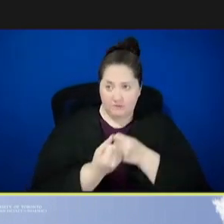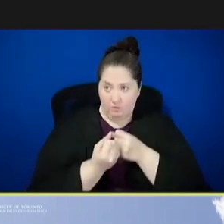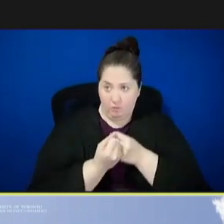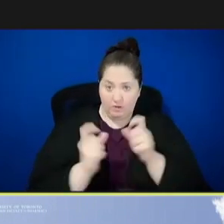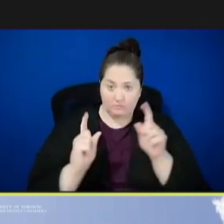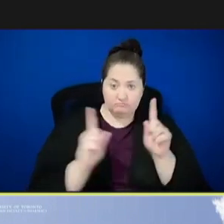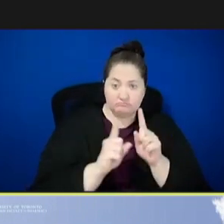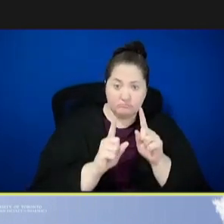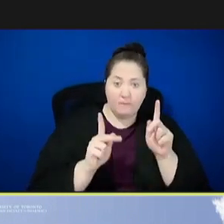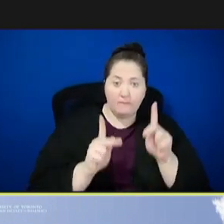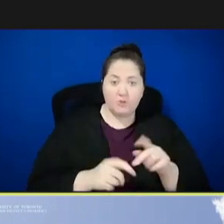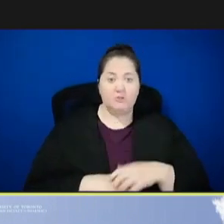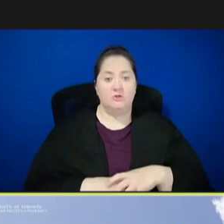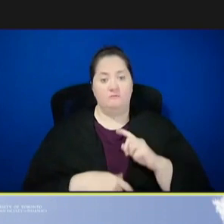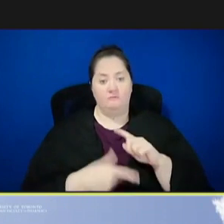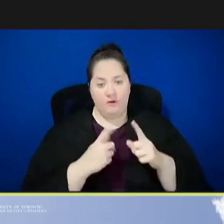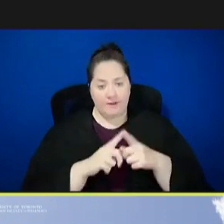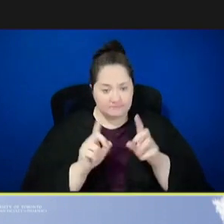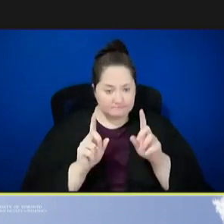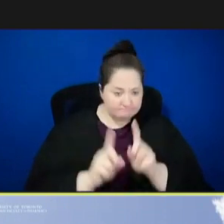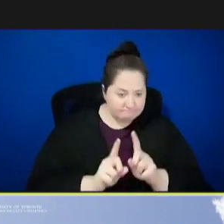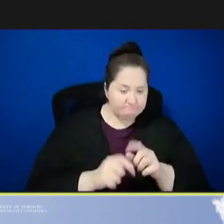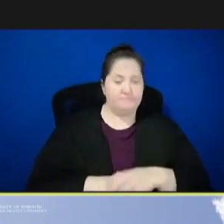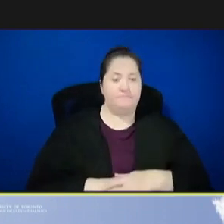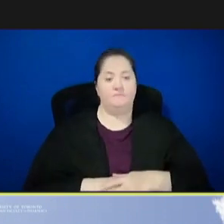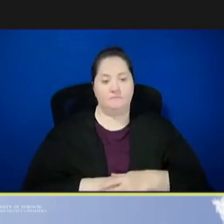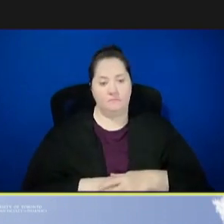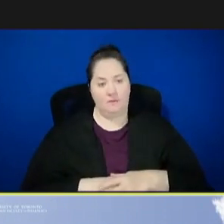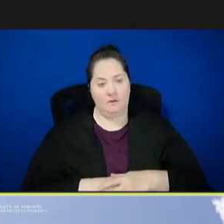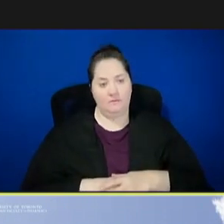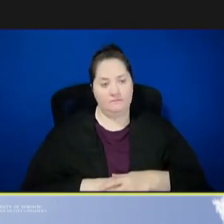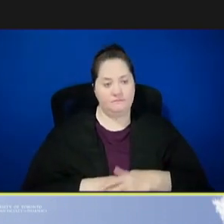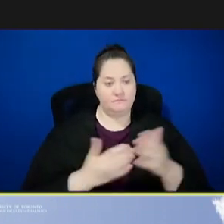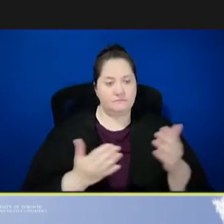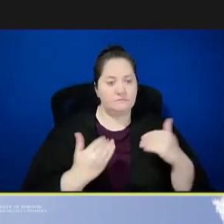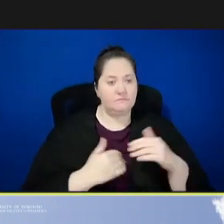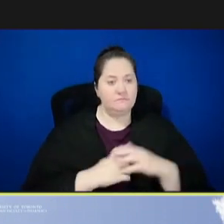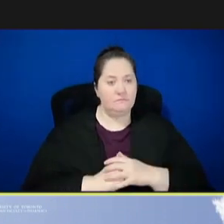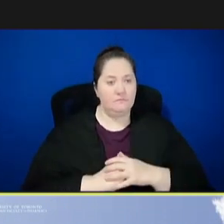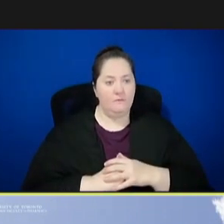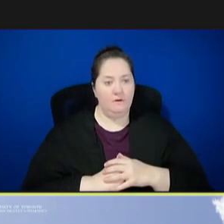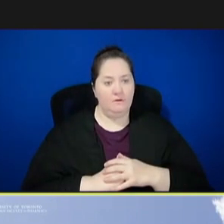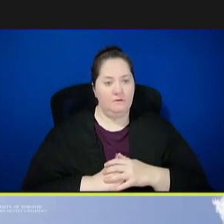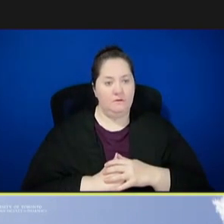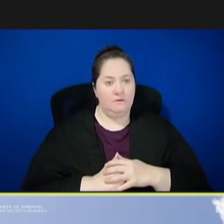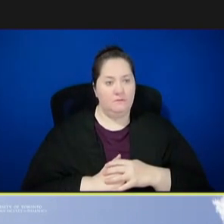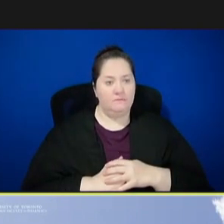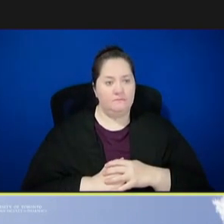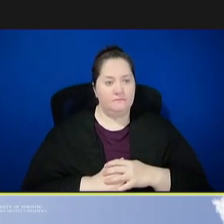her friend who's sitting beside her on the right. These are all easy things, obviously,